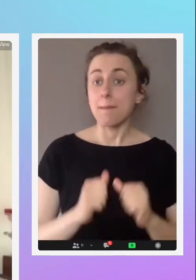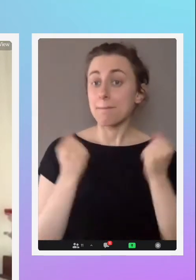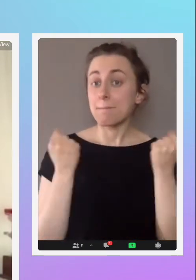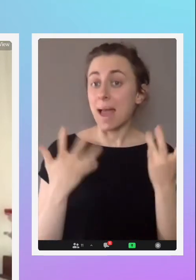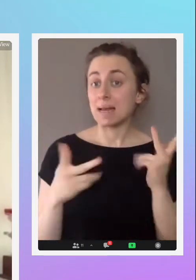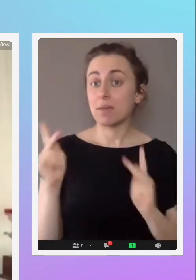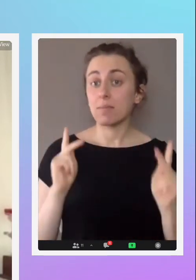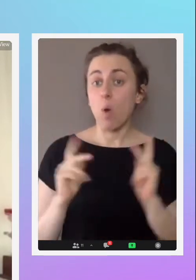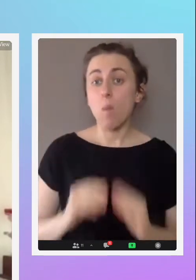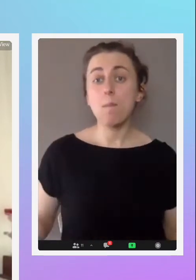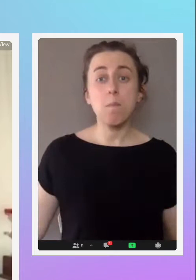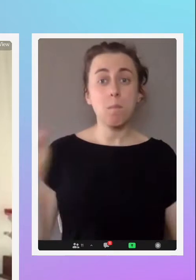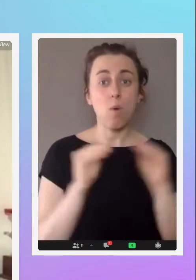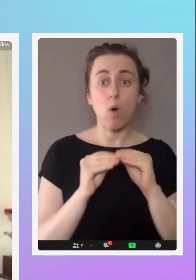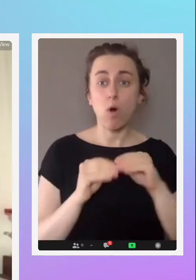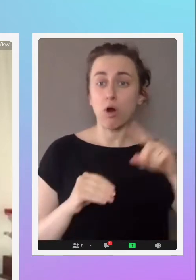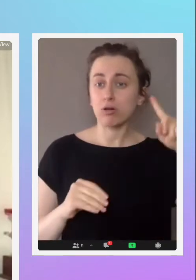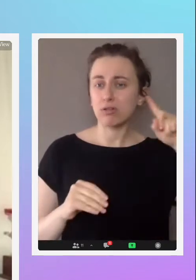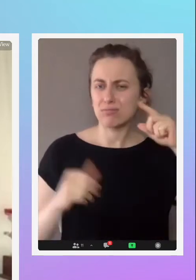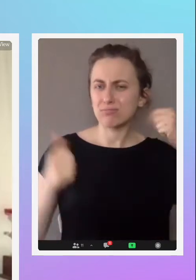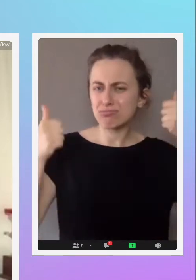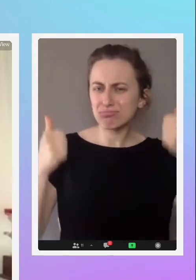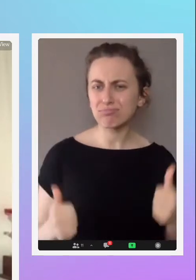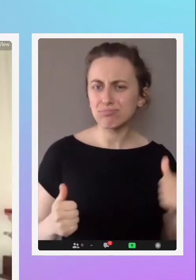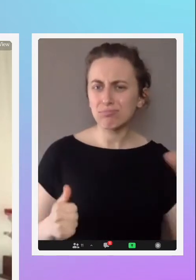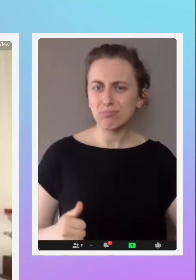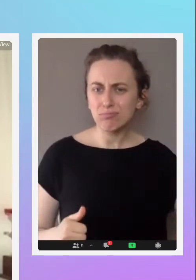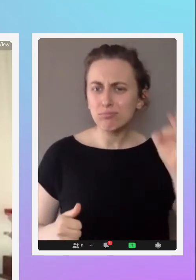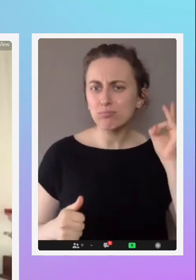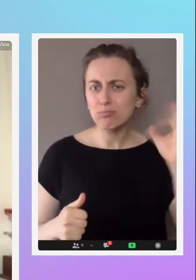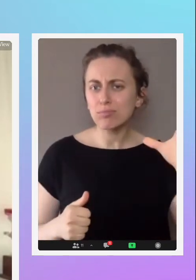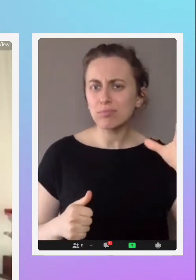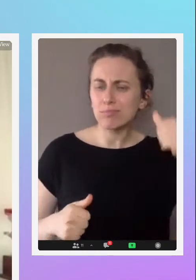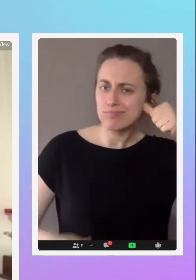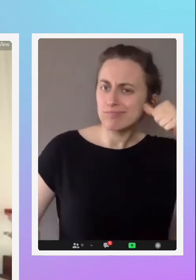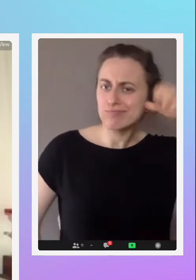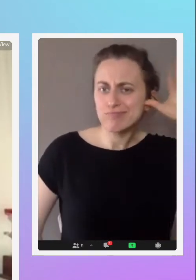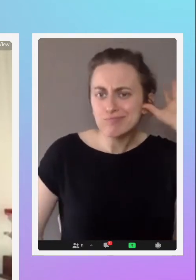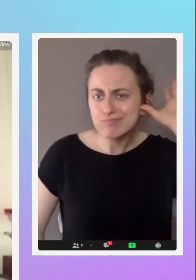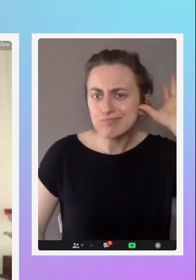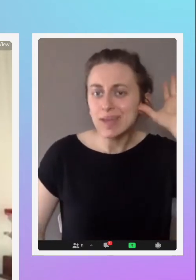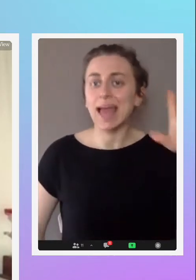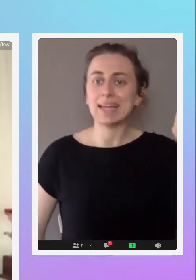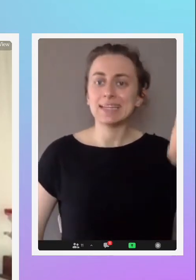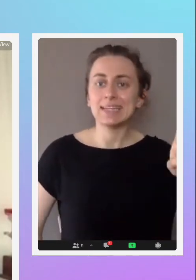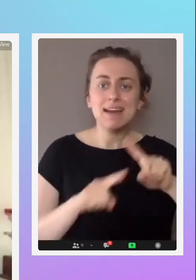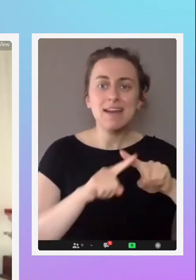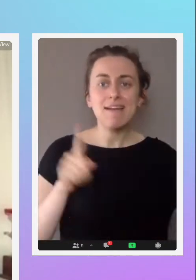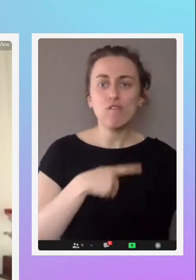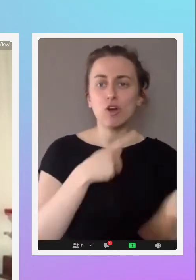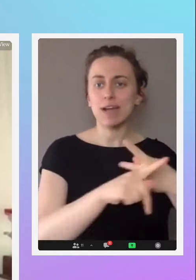in which case they need a different kind of accommodation than I do and the same argument can be made